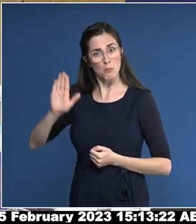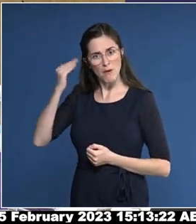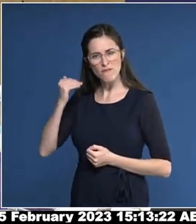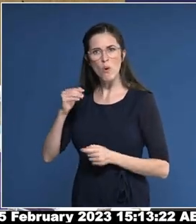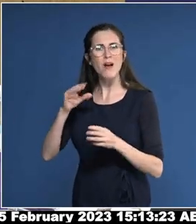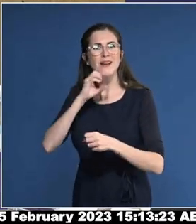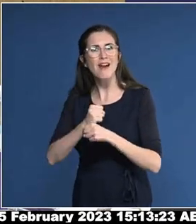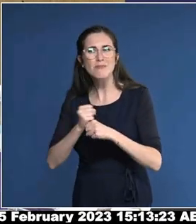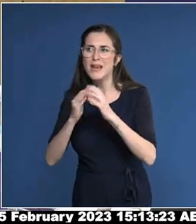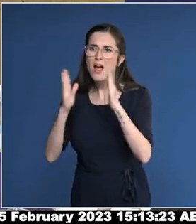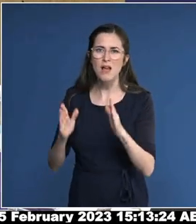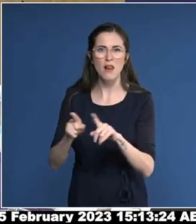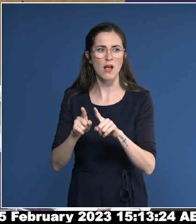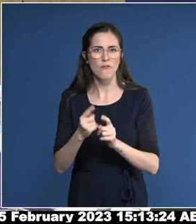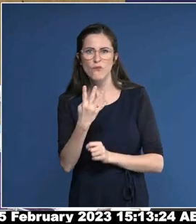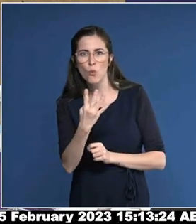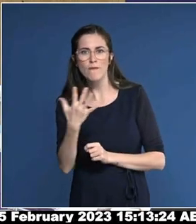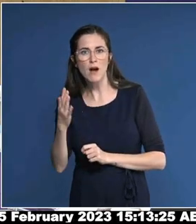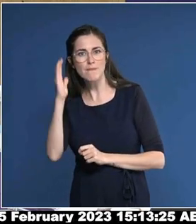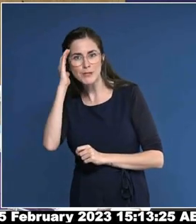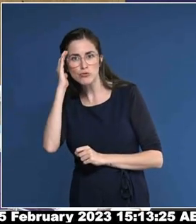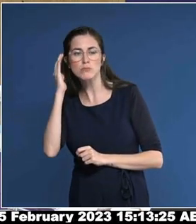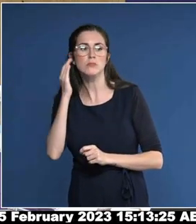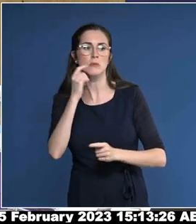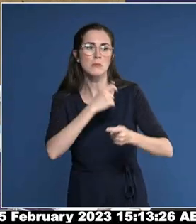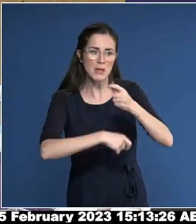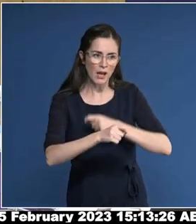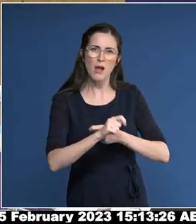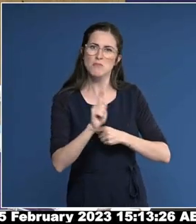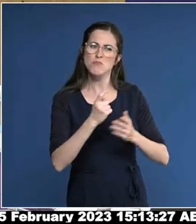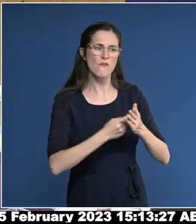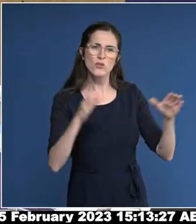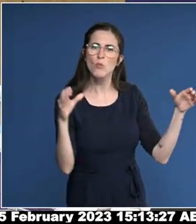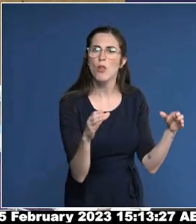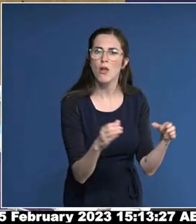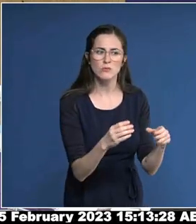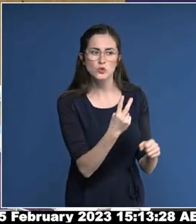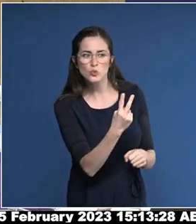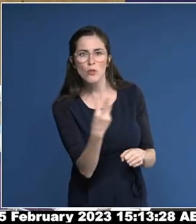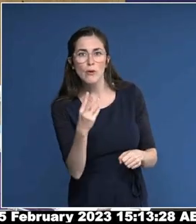Is that what your organisation is doing in your housing stock, to single or maybe two-people-type dwellings?